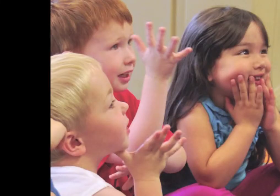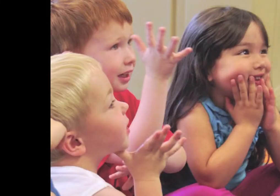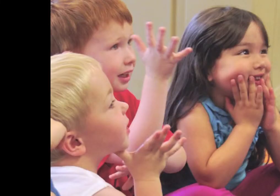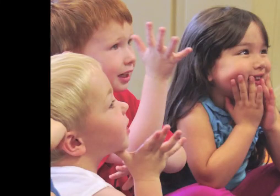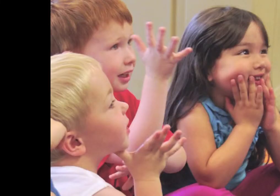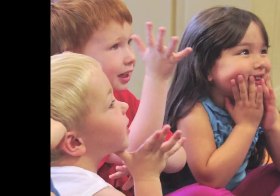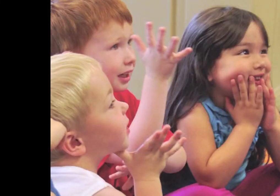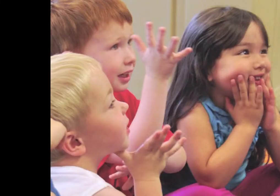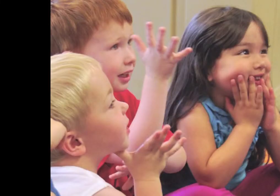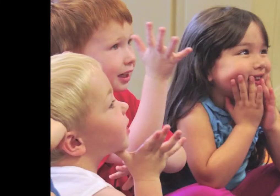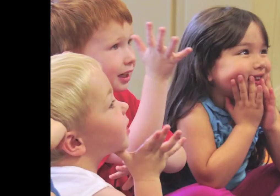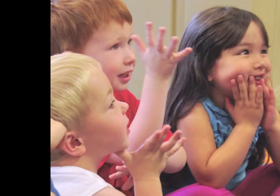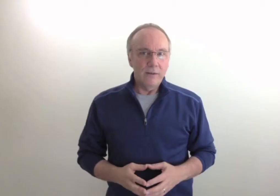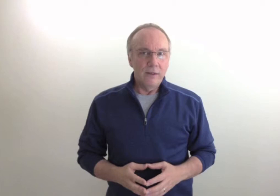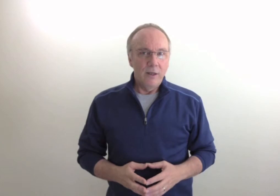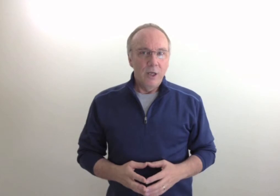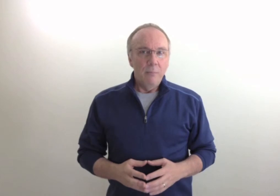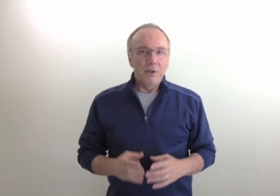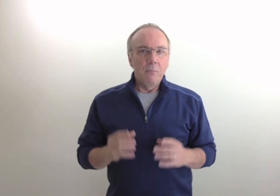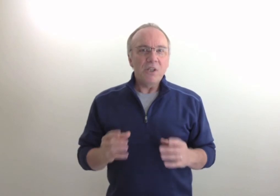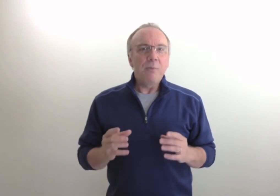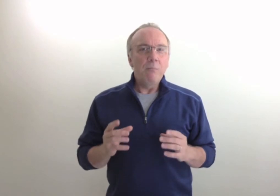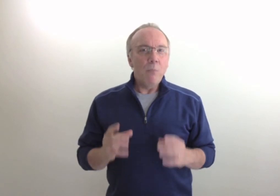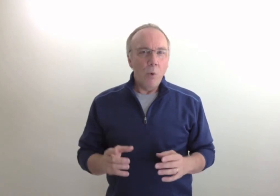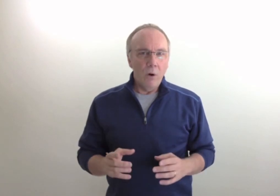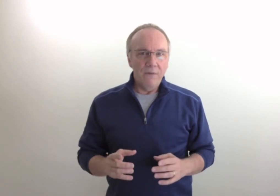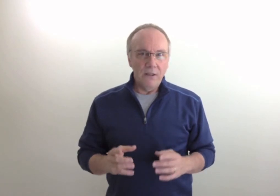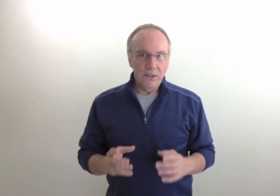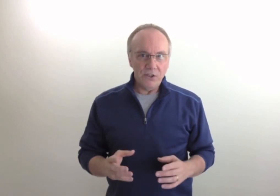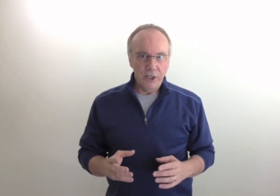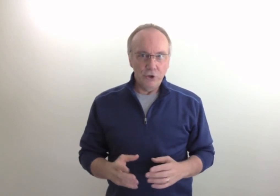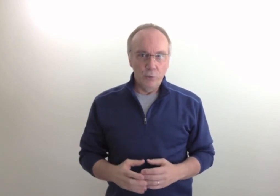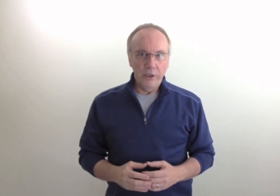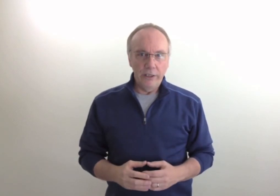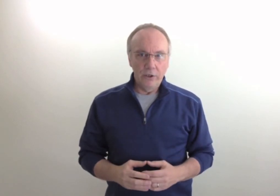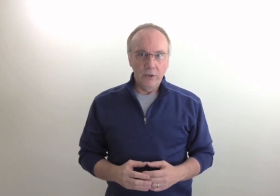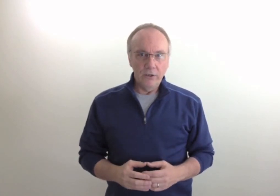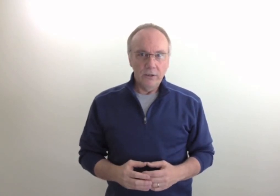and you may learn something as well. But there must be more than listening to really learn.